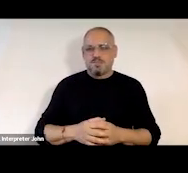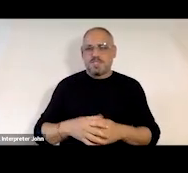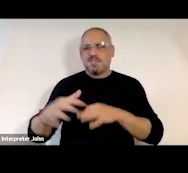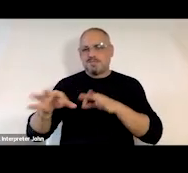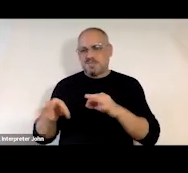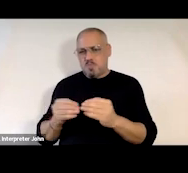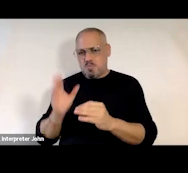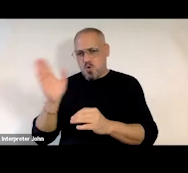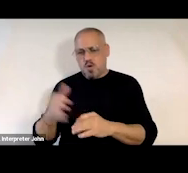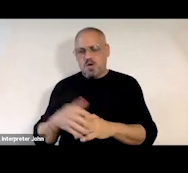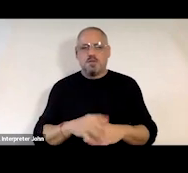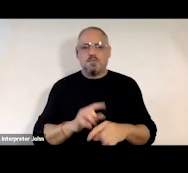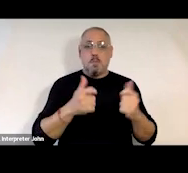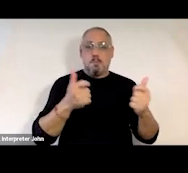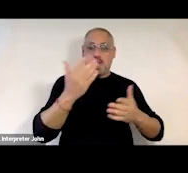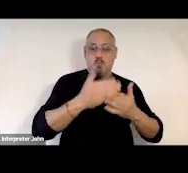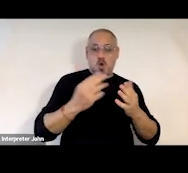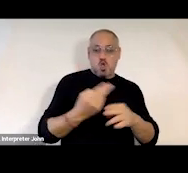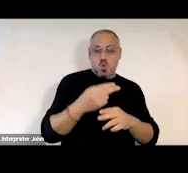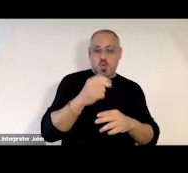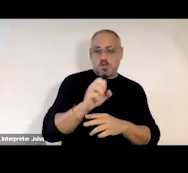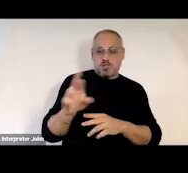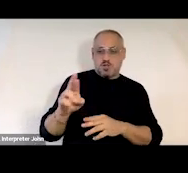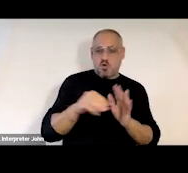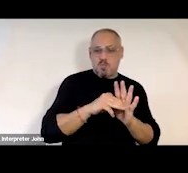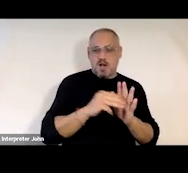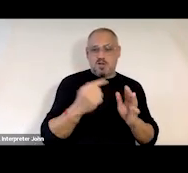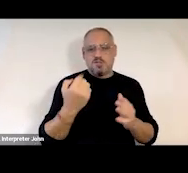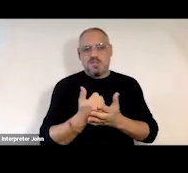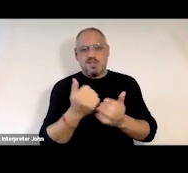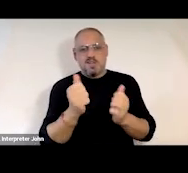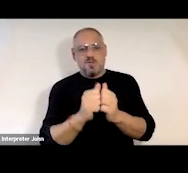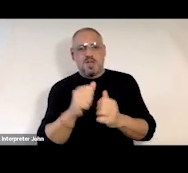but a big part of using the SOAR model to assist with SSI and SSDI applications